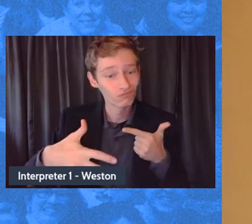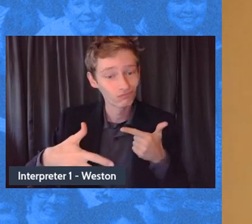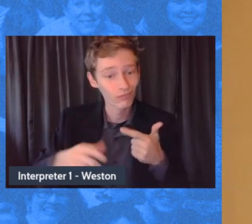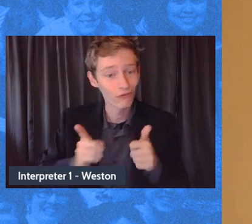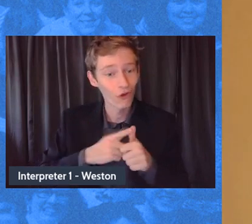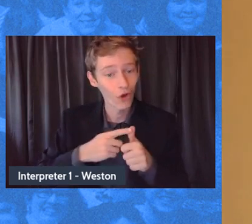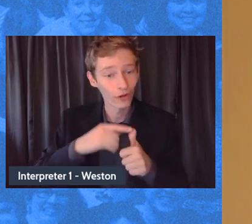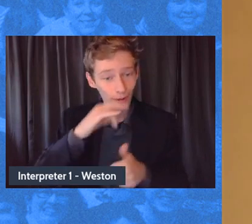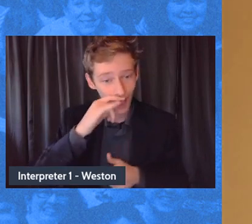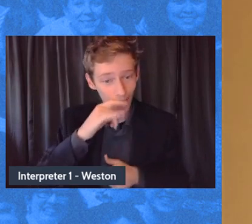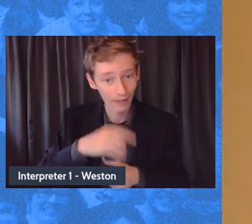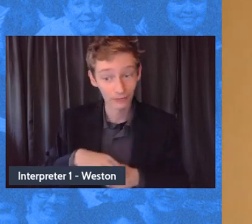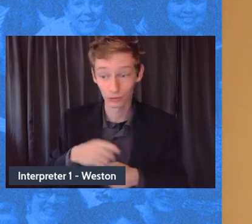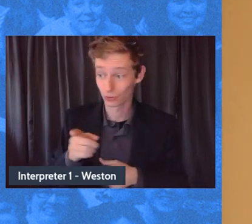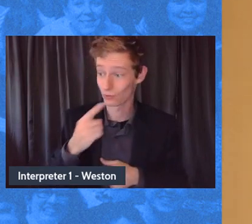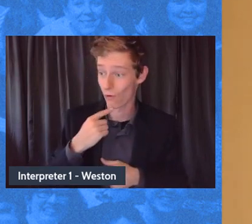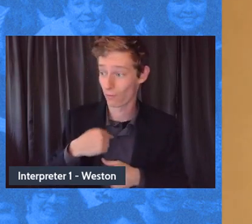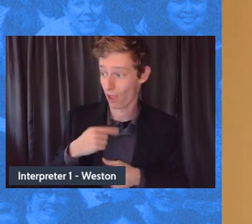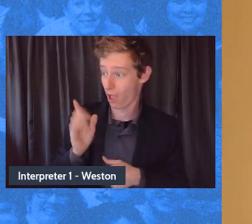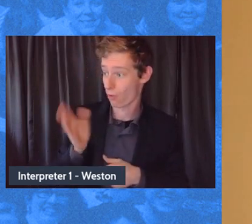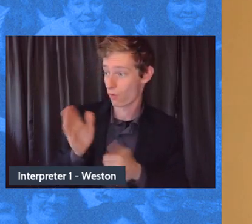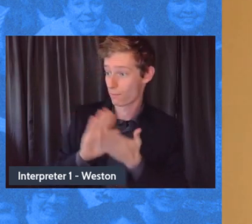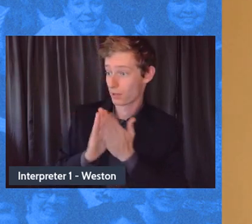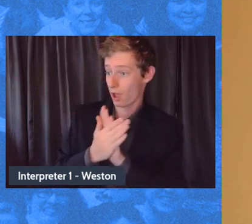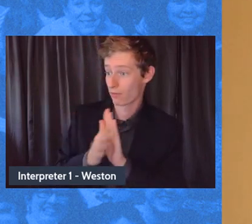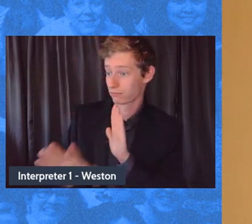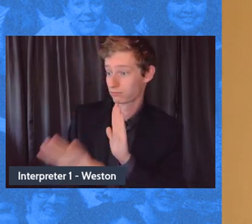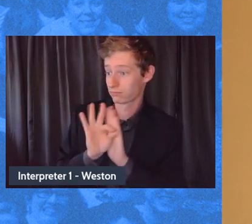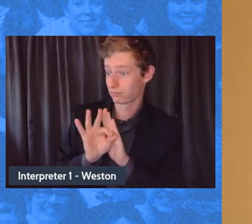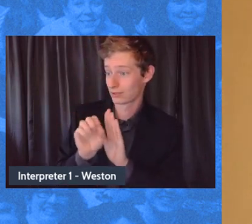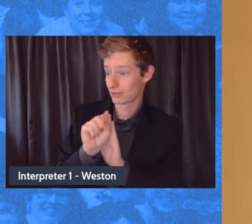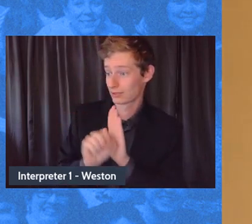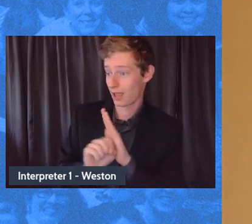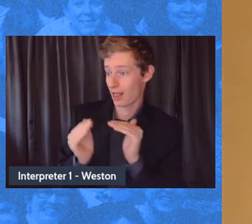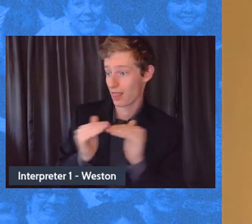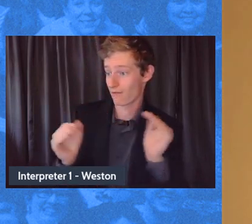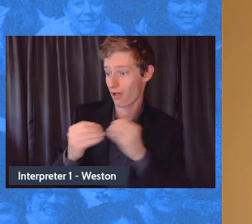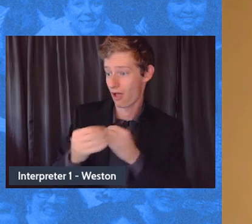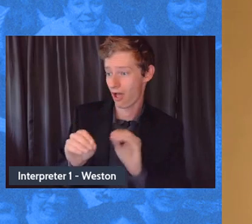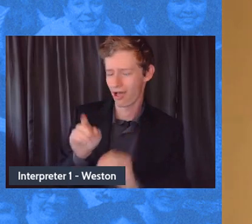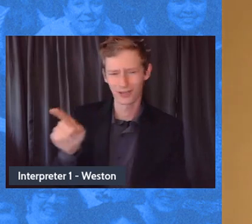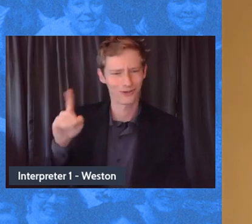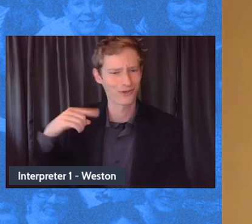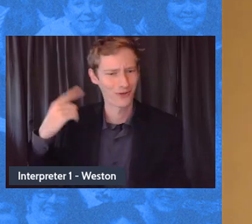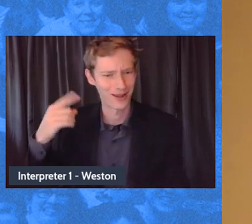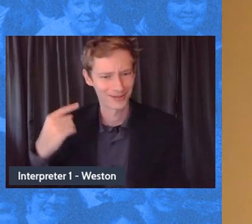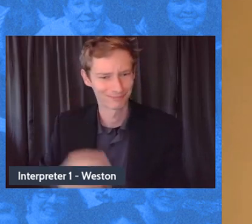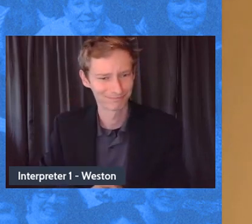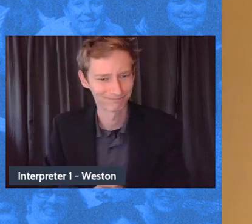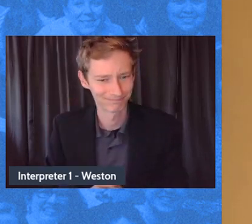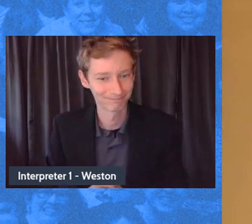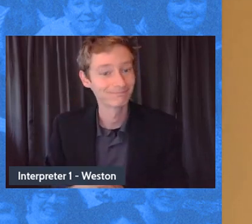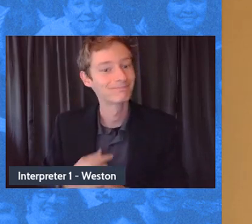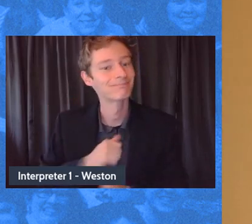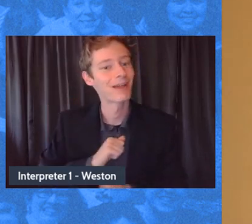office, I'd have definitely told you, you were nuts. I'm an Afro Latina, single mother of two black children